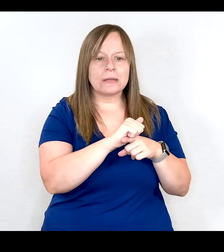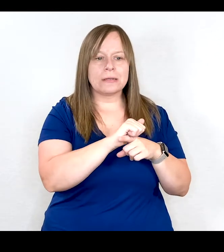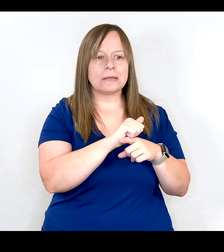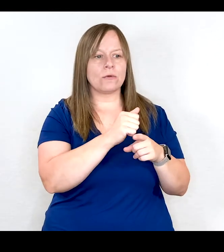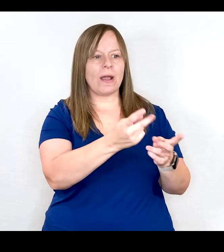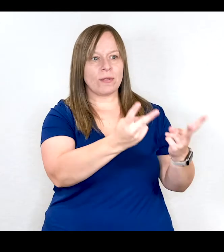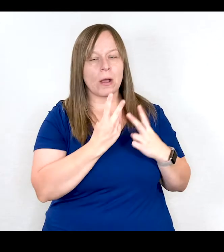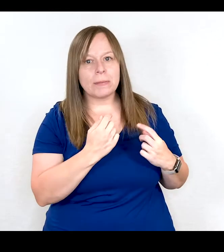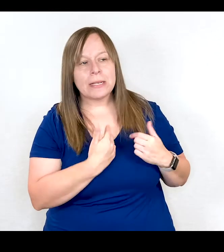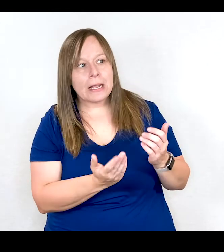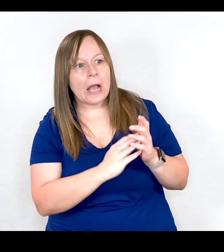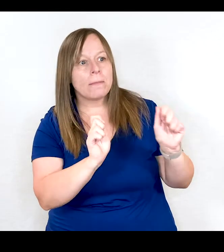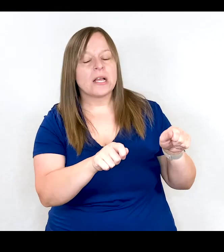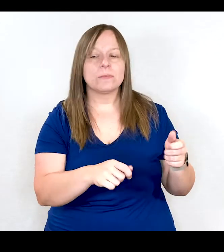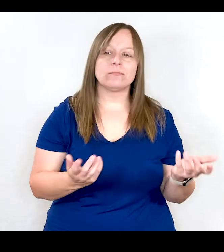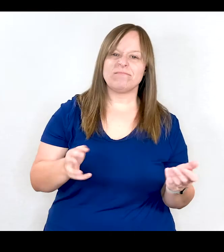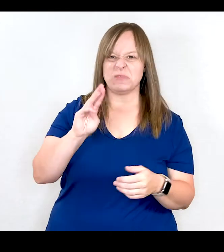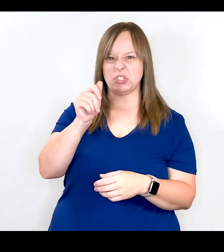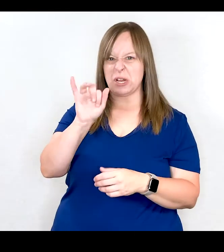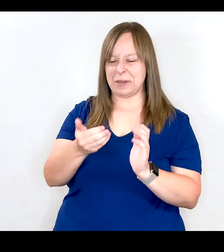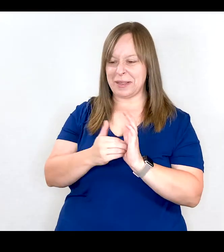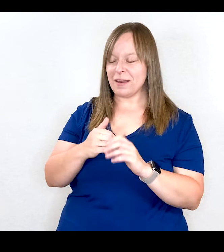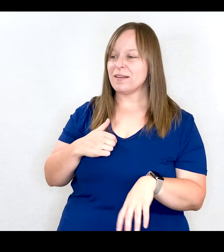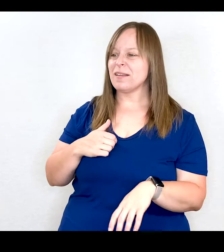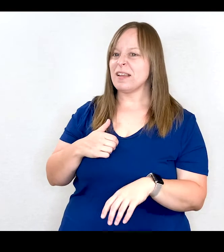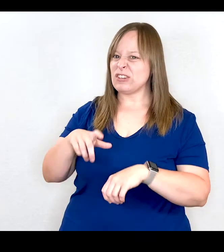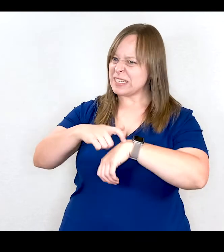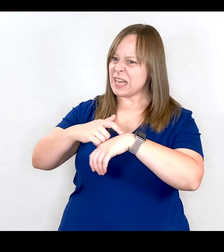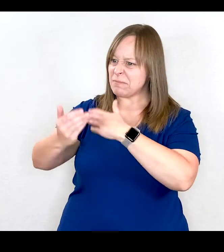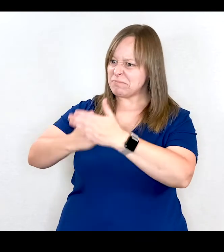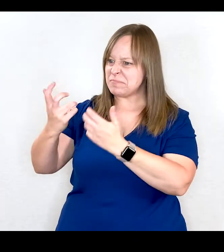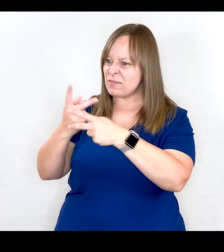and training or to have them come to me. You know, it took some time to figure this out